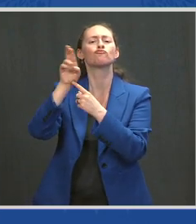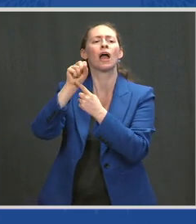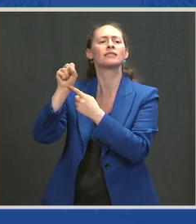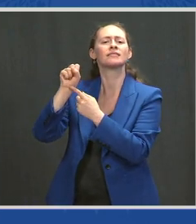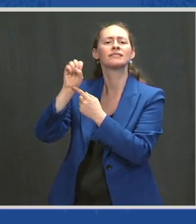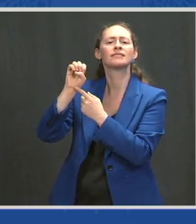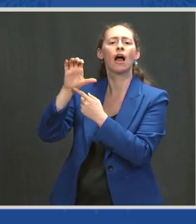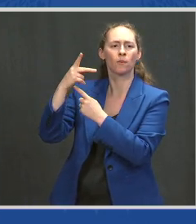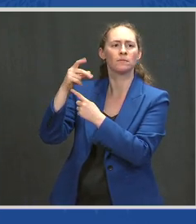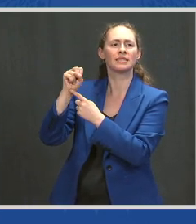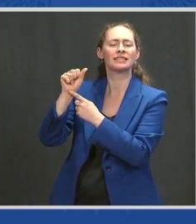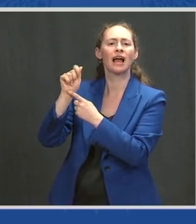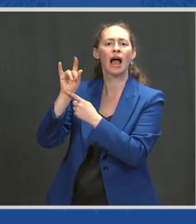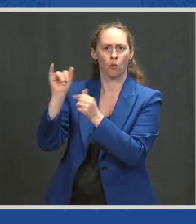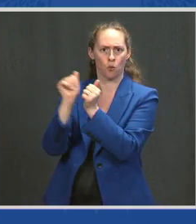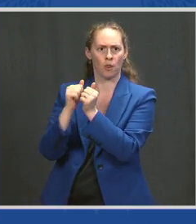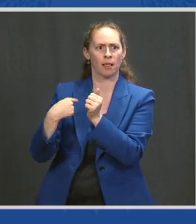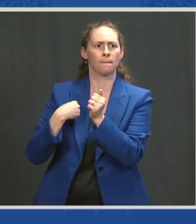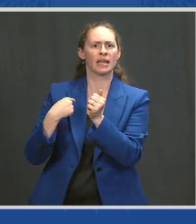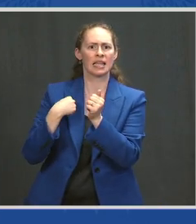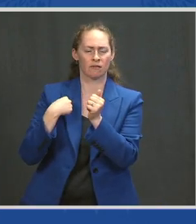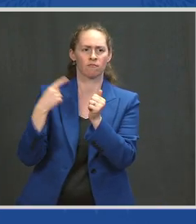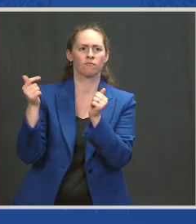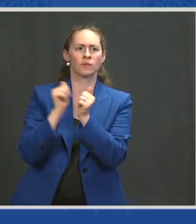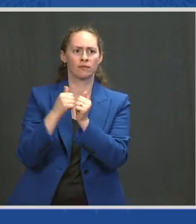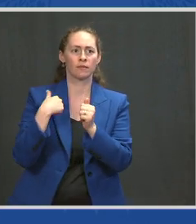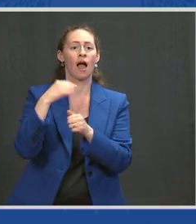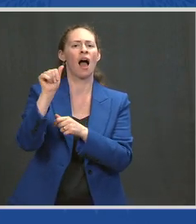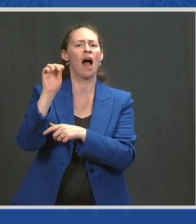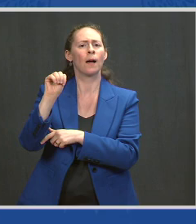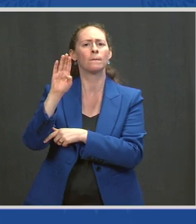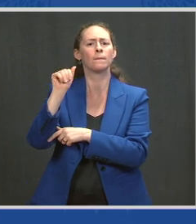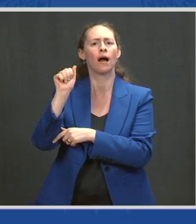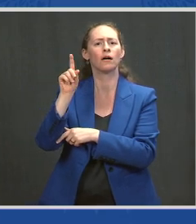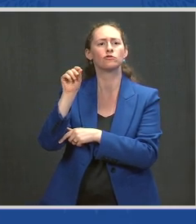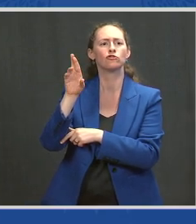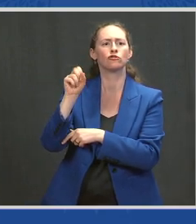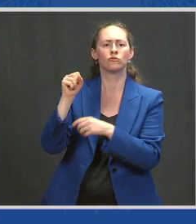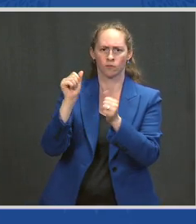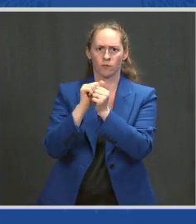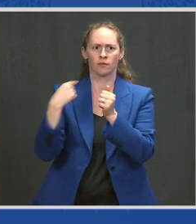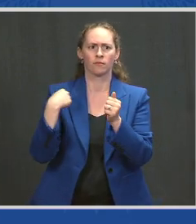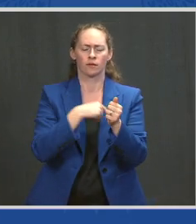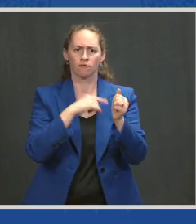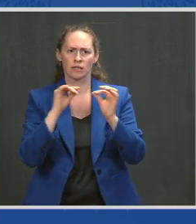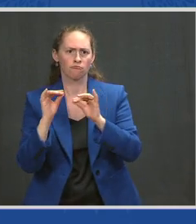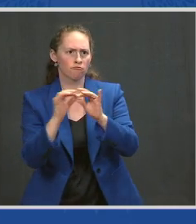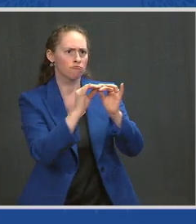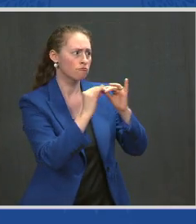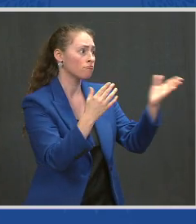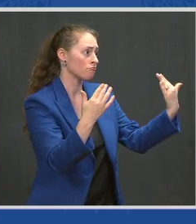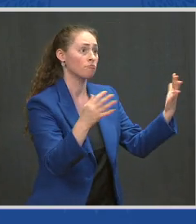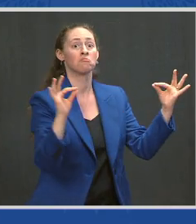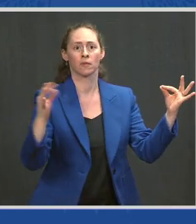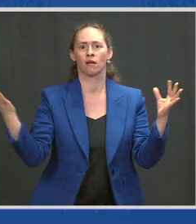our ambassador, et cetera. We brought everybody in. We had covered so much. And so there was a summary done by him